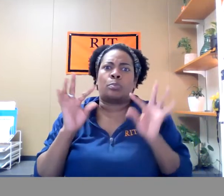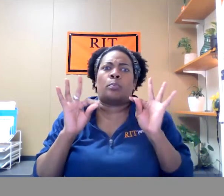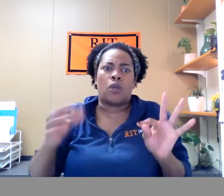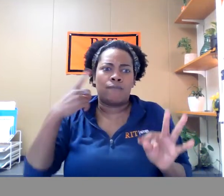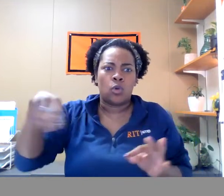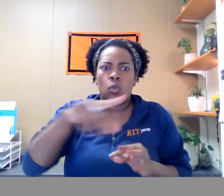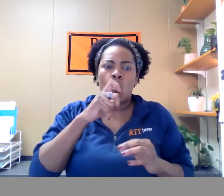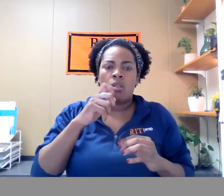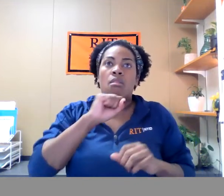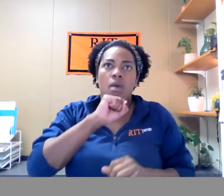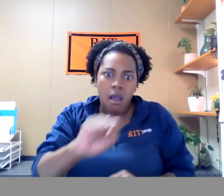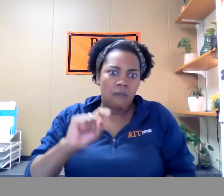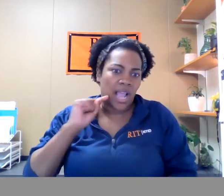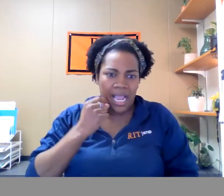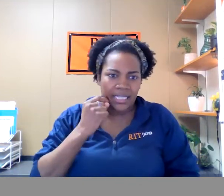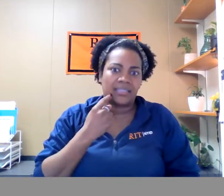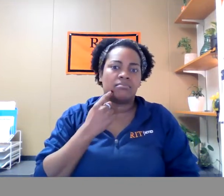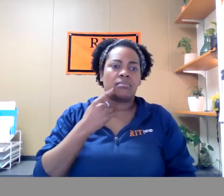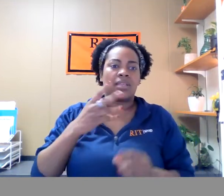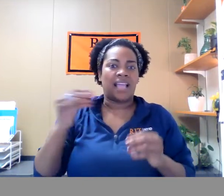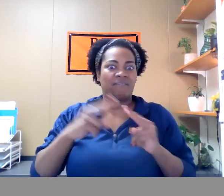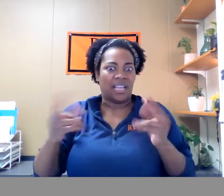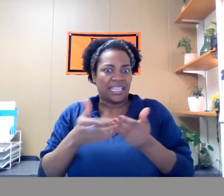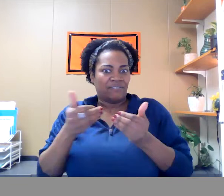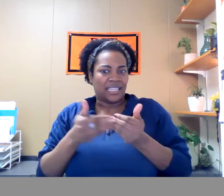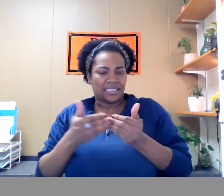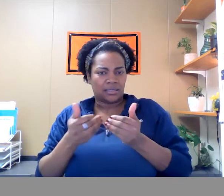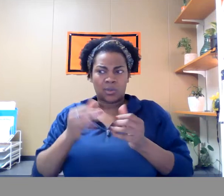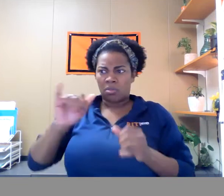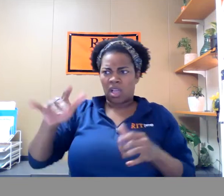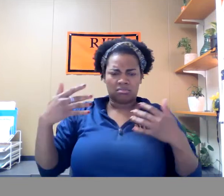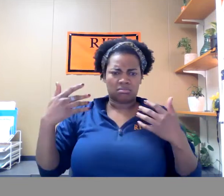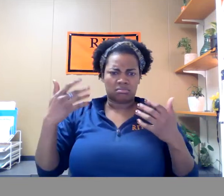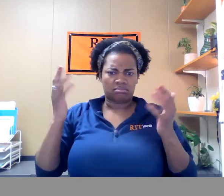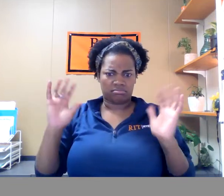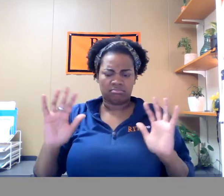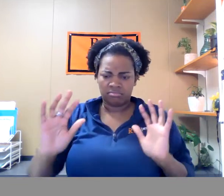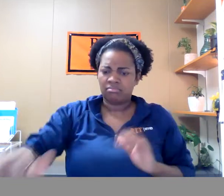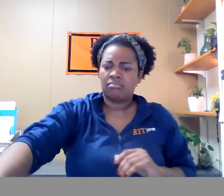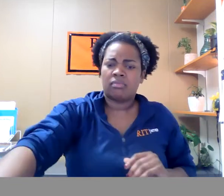They incorporated a comment that actually connects to the name, and their love for candy is being clearly shown.